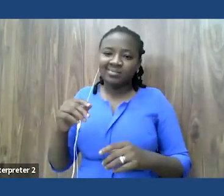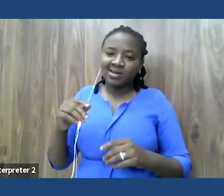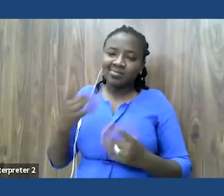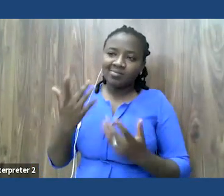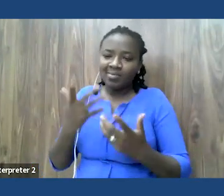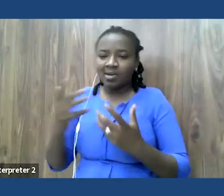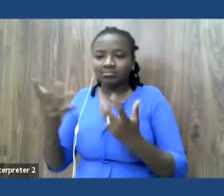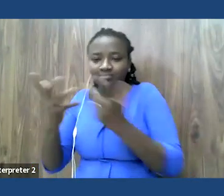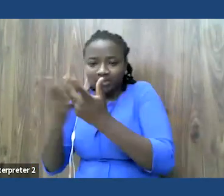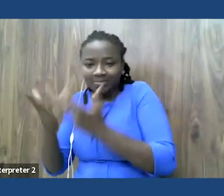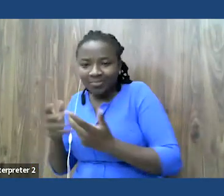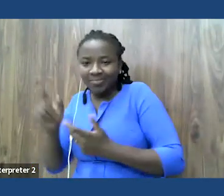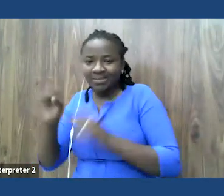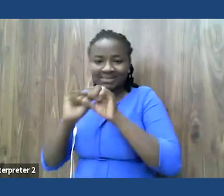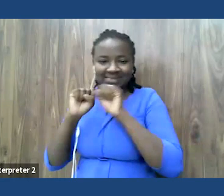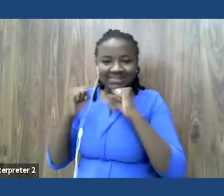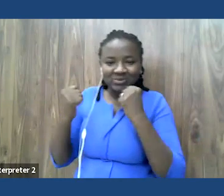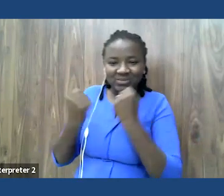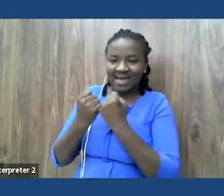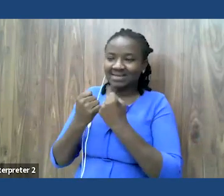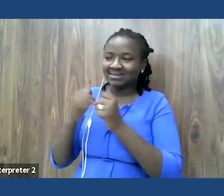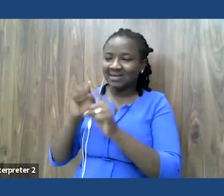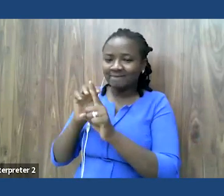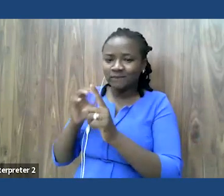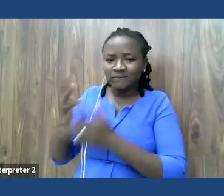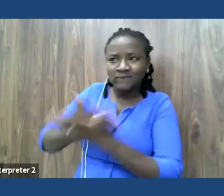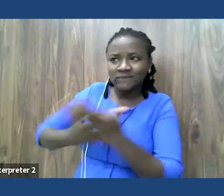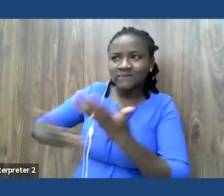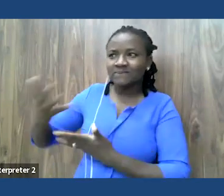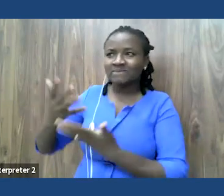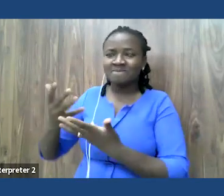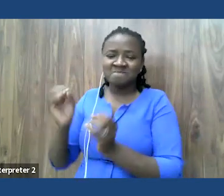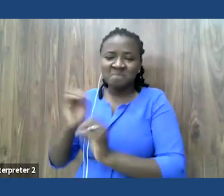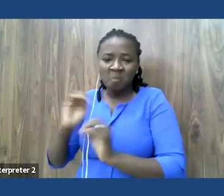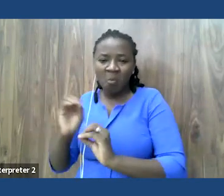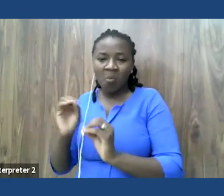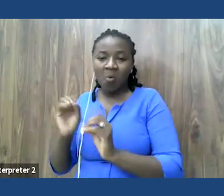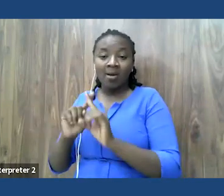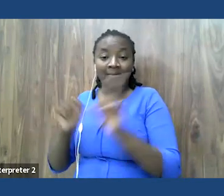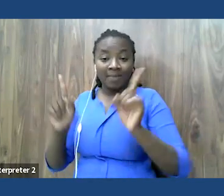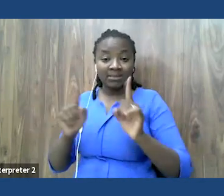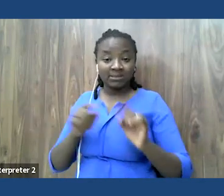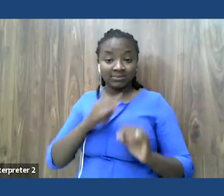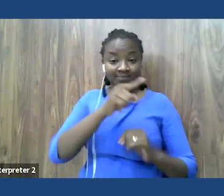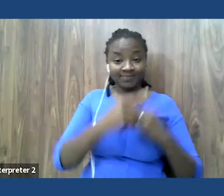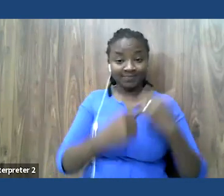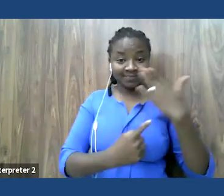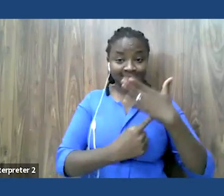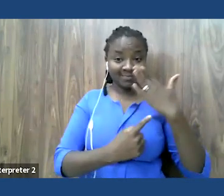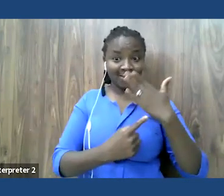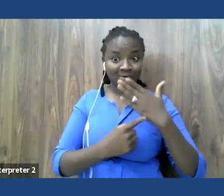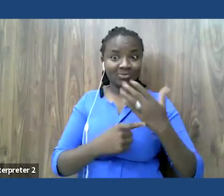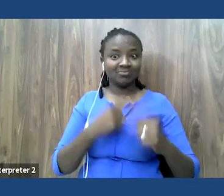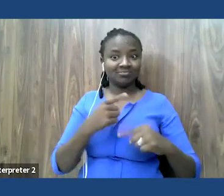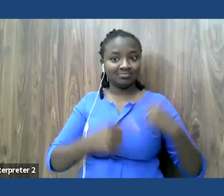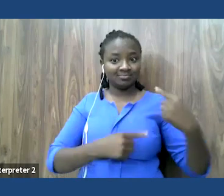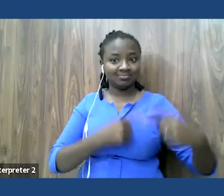or societal level. Hopefully all of the digital world will continue to be intentional about helping to support